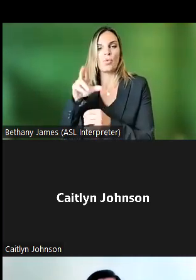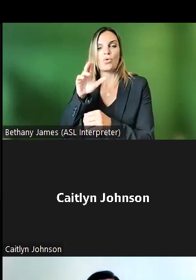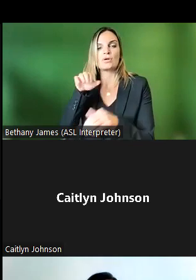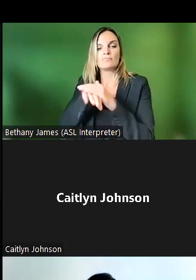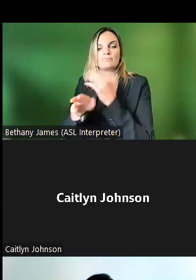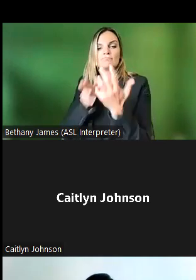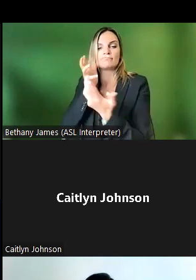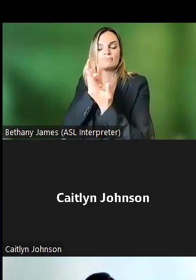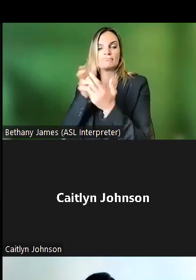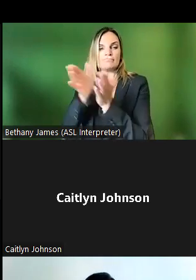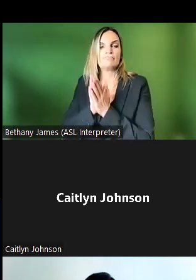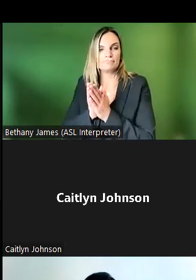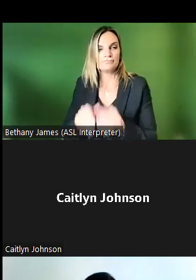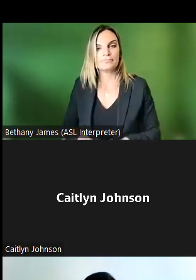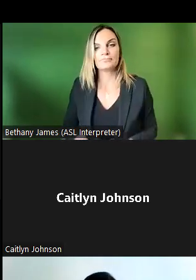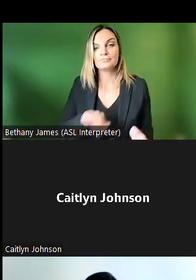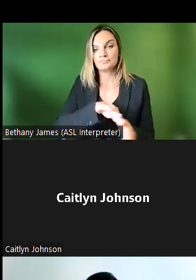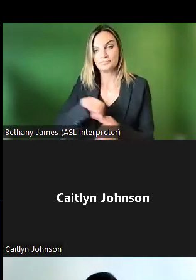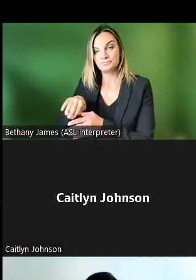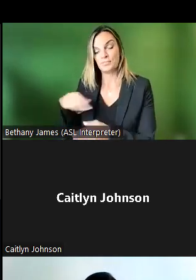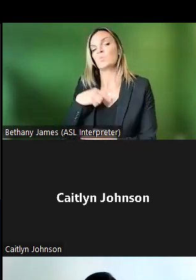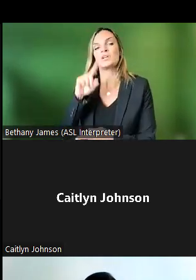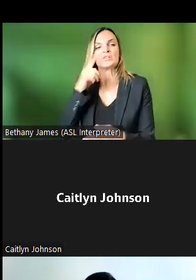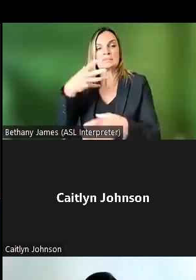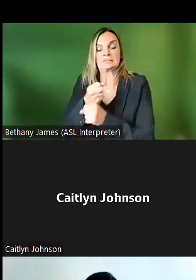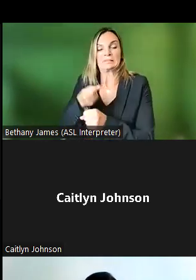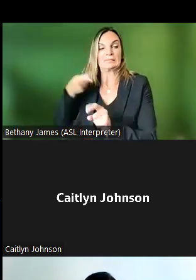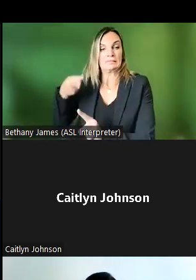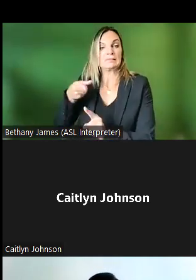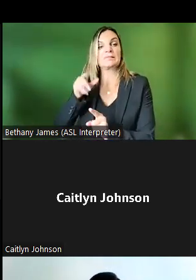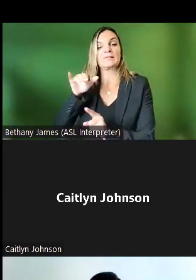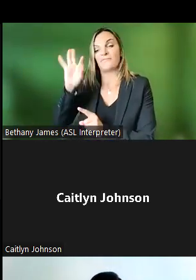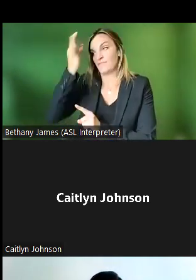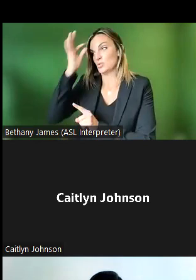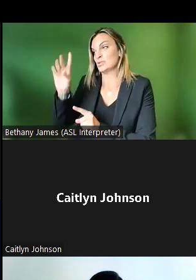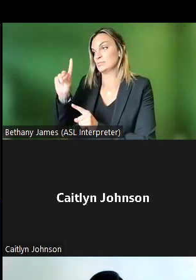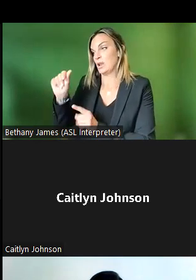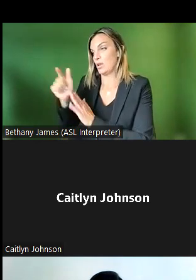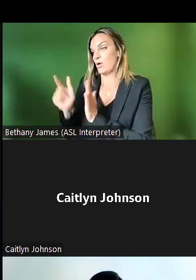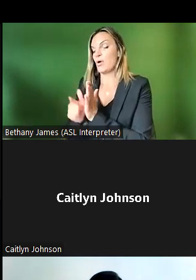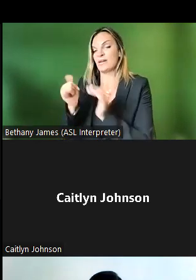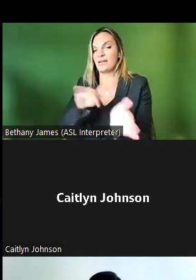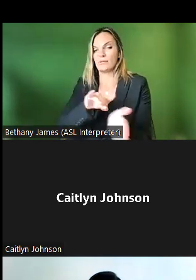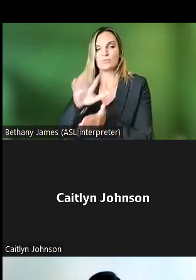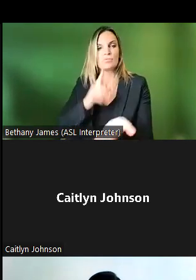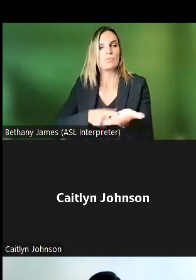So now that we've covered very briefly the federal disability law, we will talk about our state disability law.